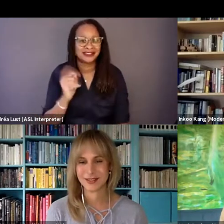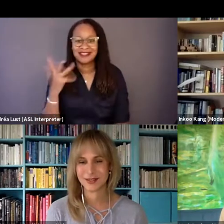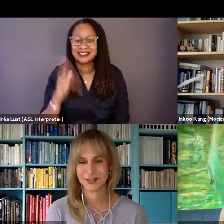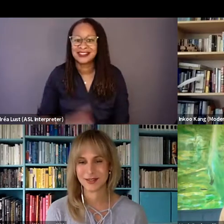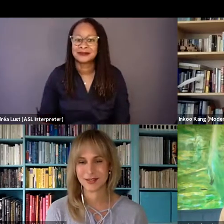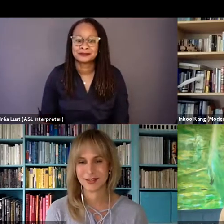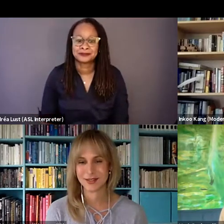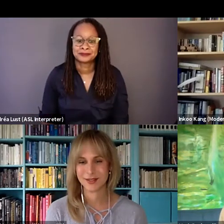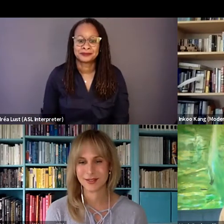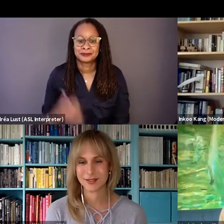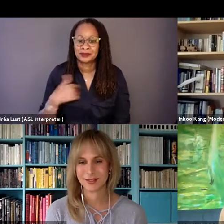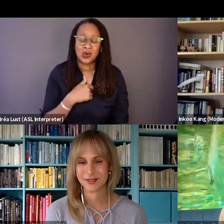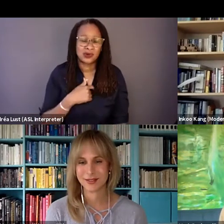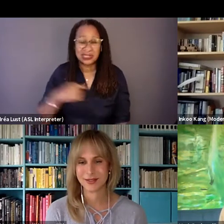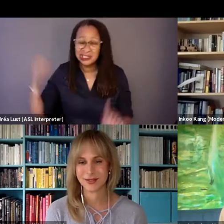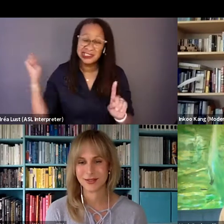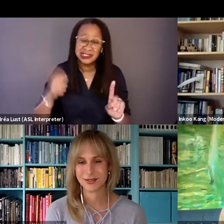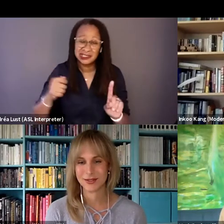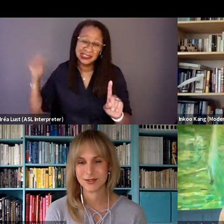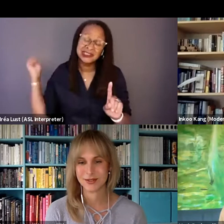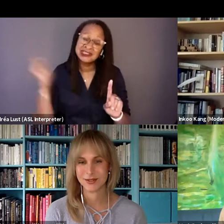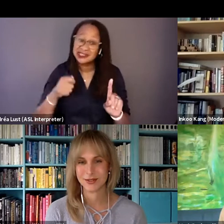We hammer this thing for a few years.